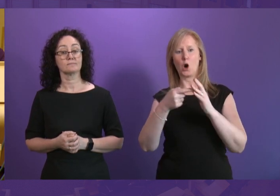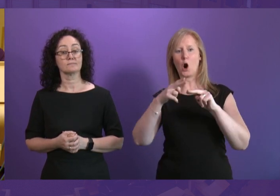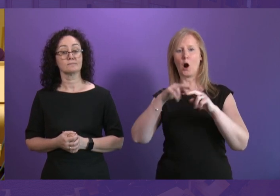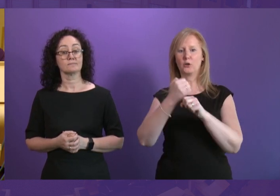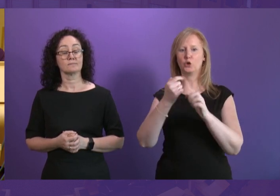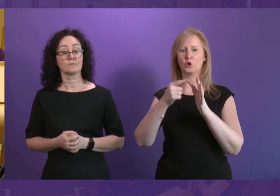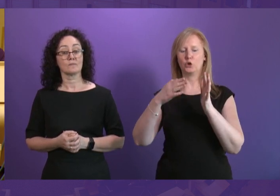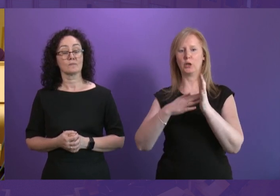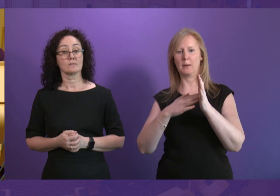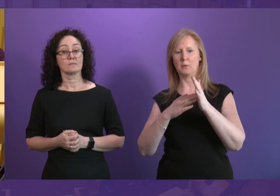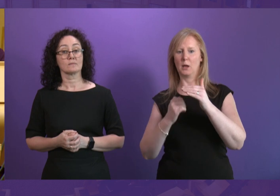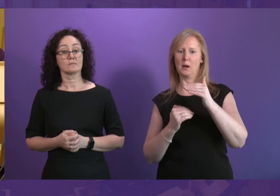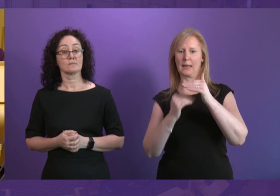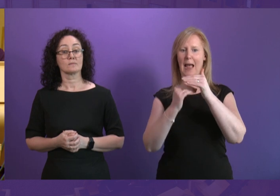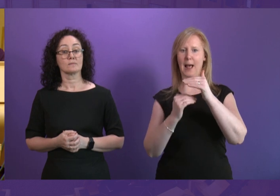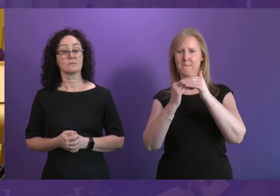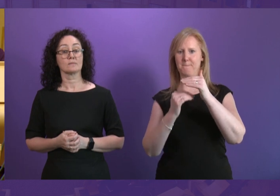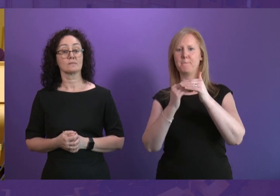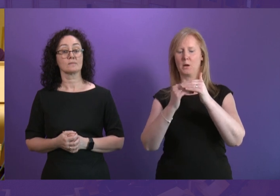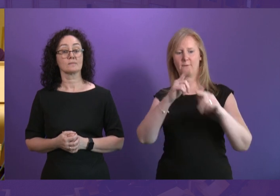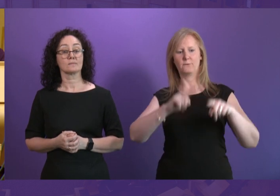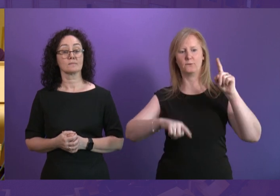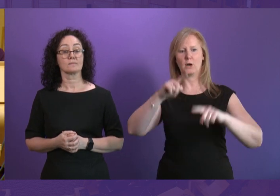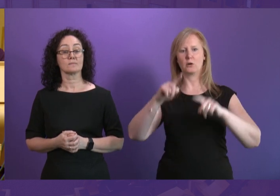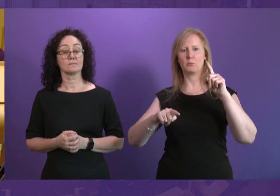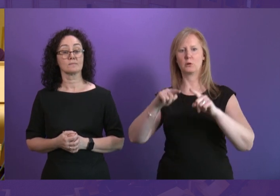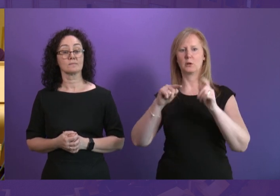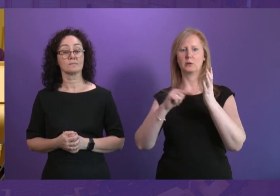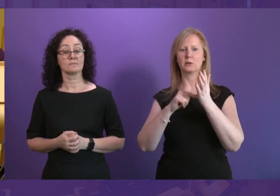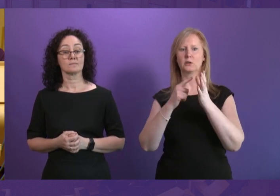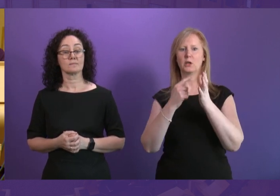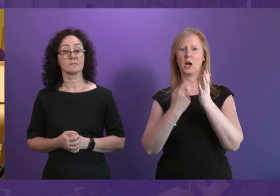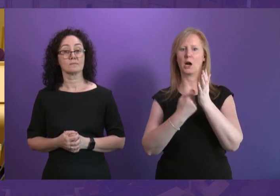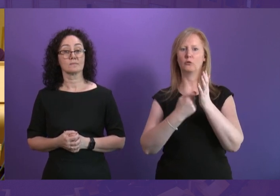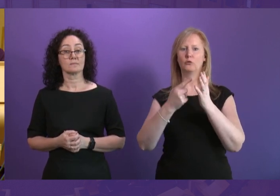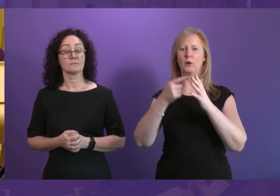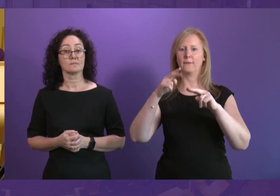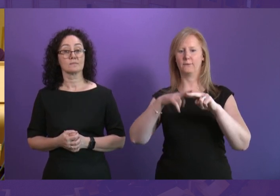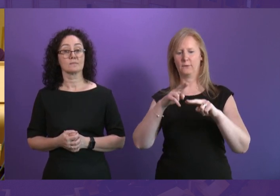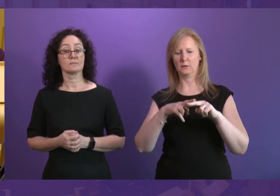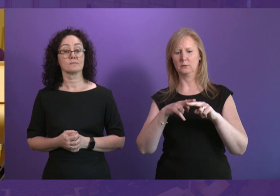for those on the default tariff, otherwise known as the variable tariff. There is a question about whether it can any longer be argued that there is a cap.